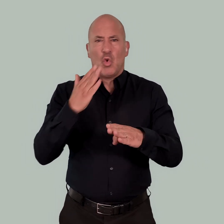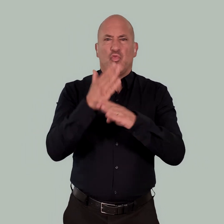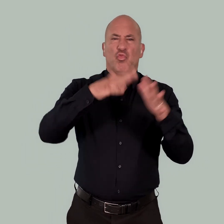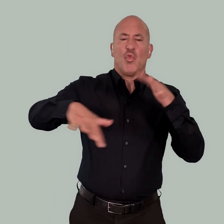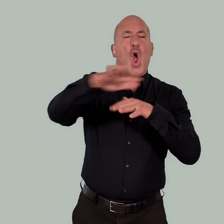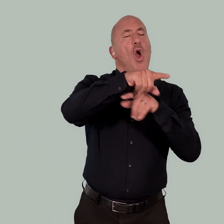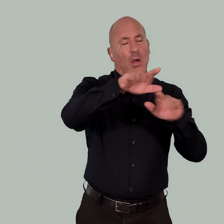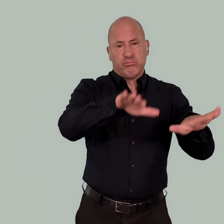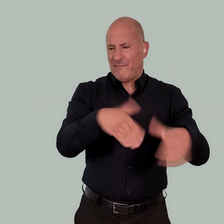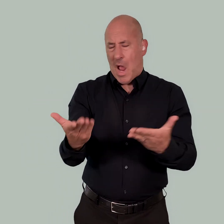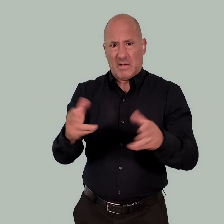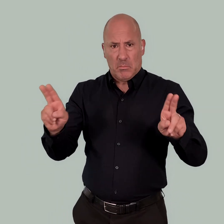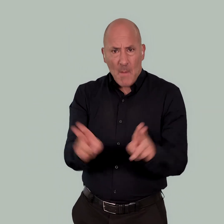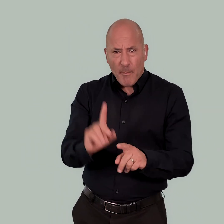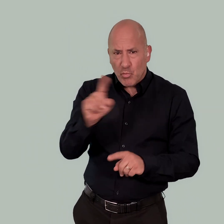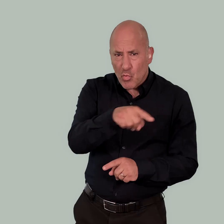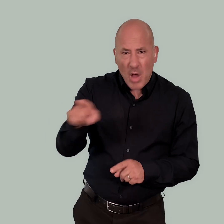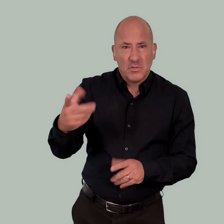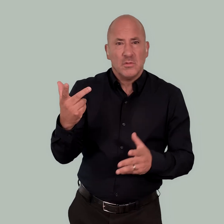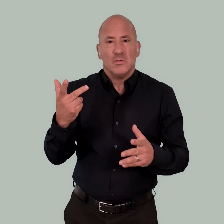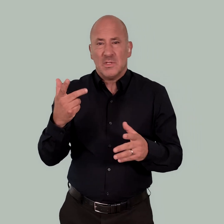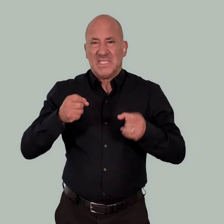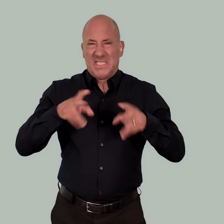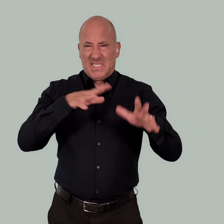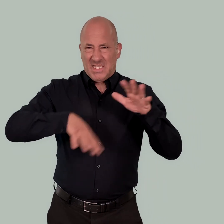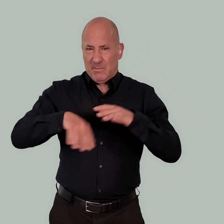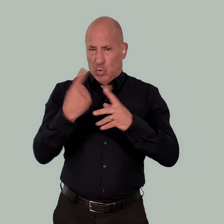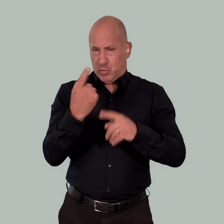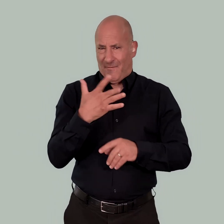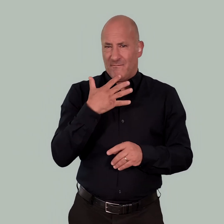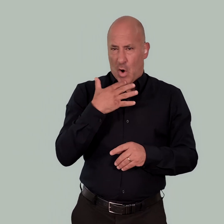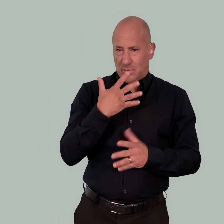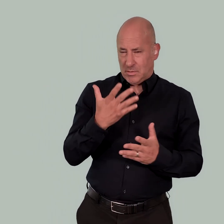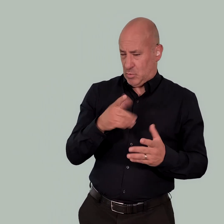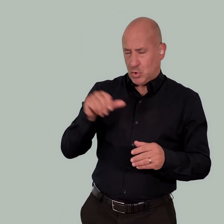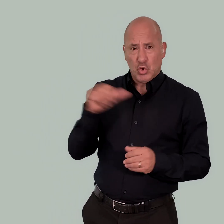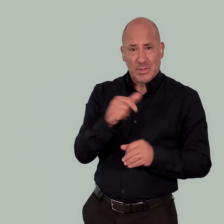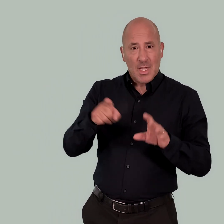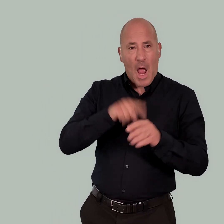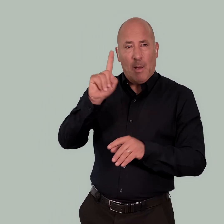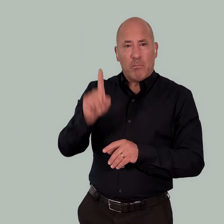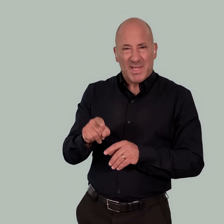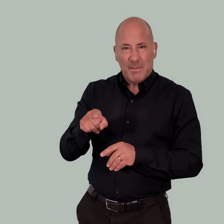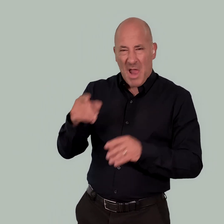what the labour market no longer provides, what faultiness exists in the system that is supposed to ease young people